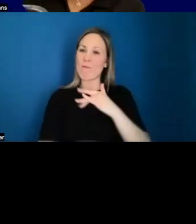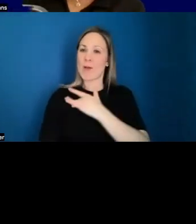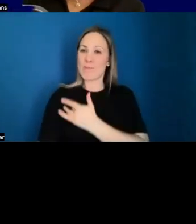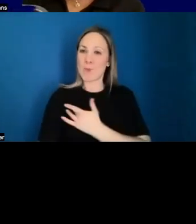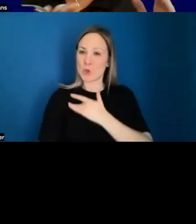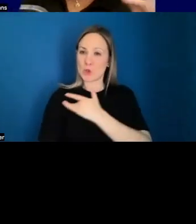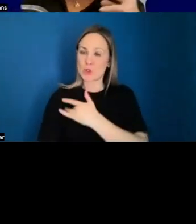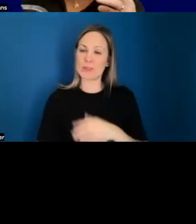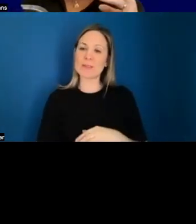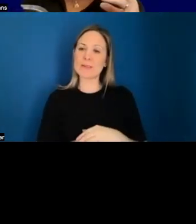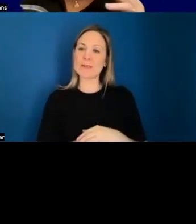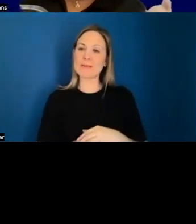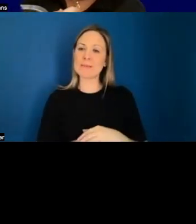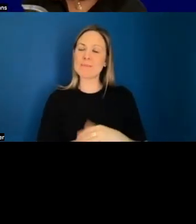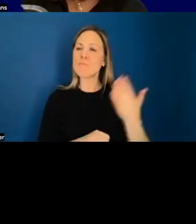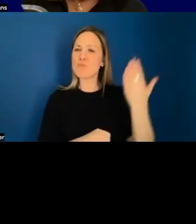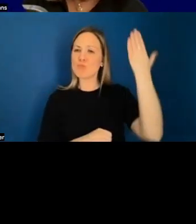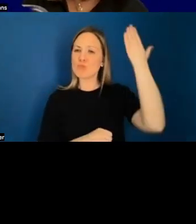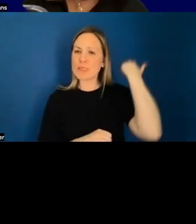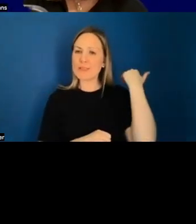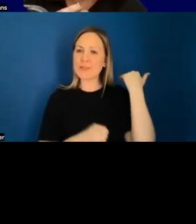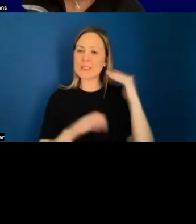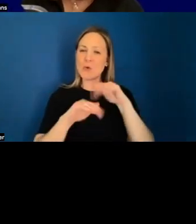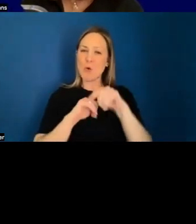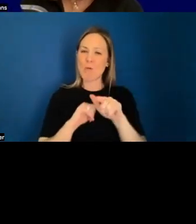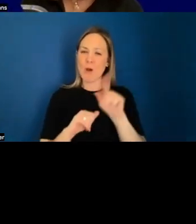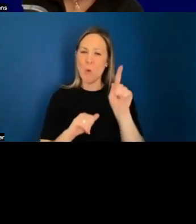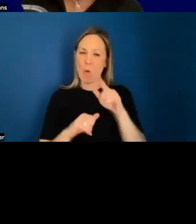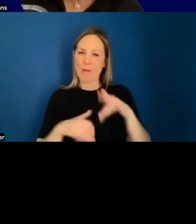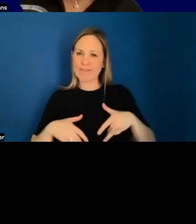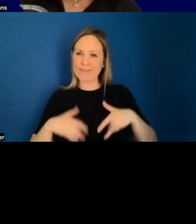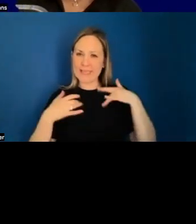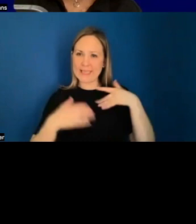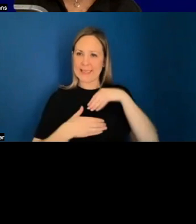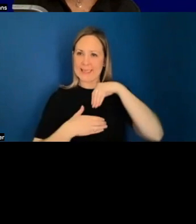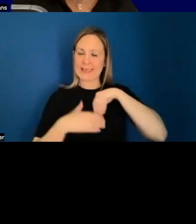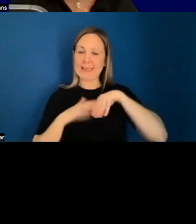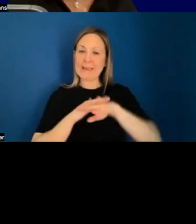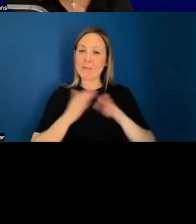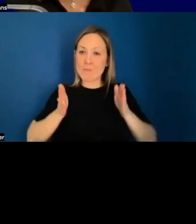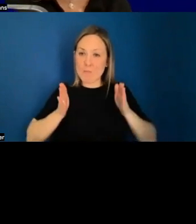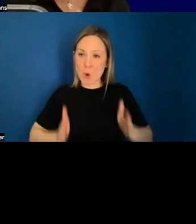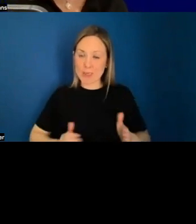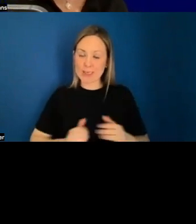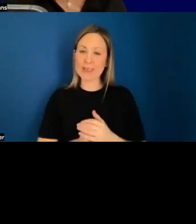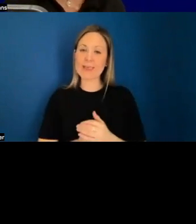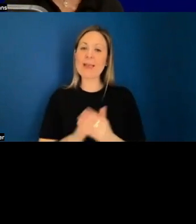previously looking at what we are feeling in these parts of our body. Now we can actually look at the